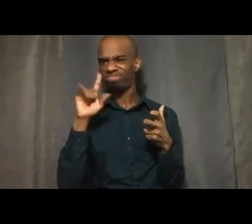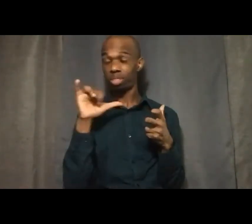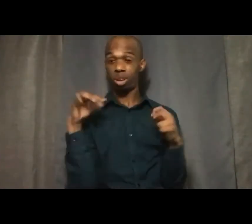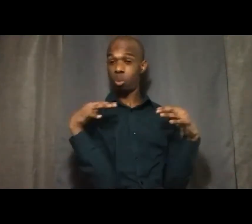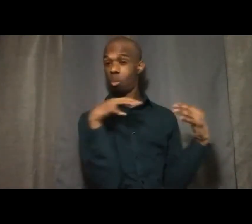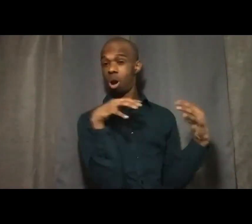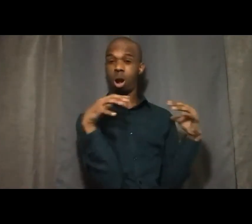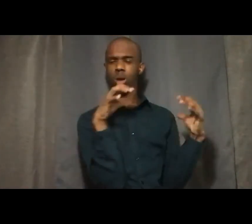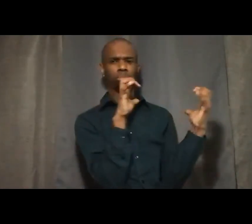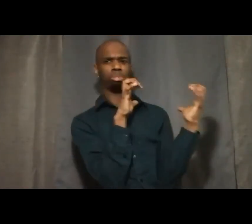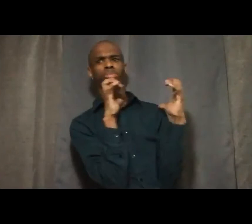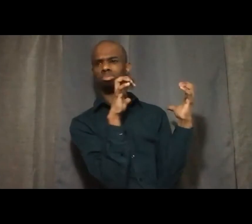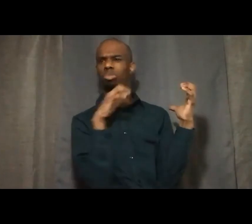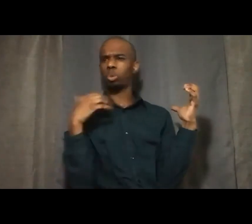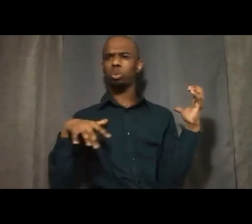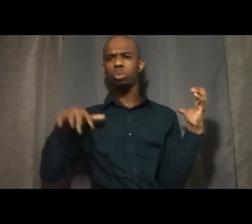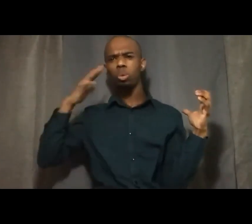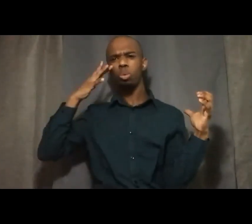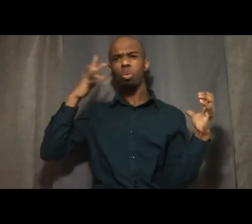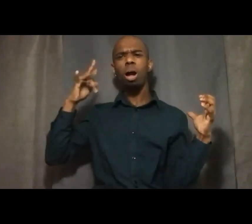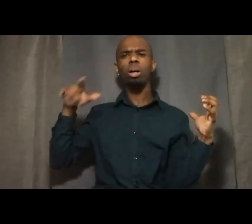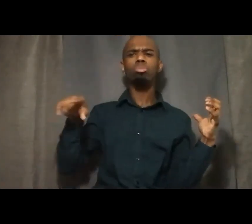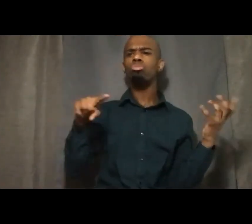Why is self-preservation political warfare?